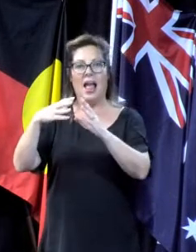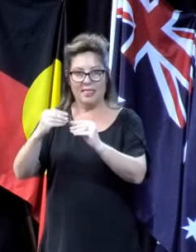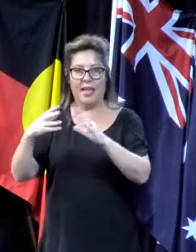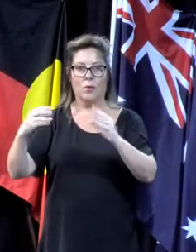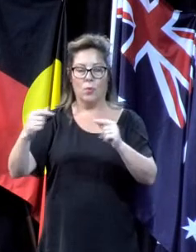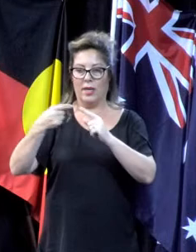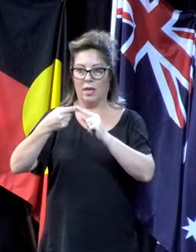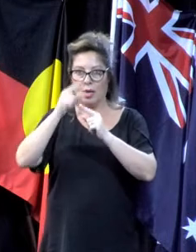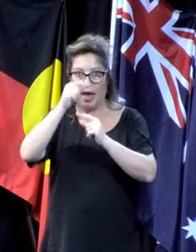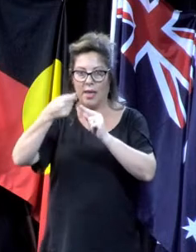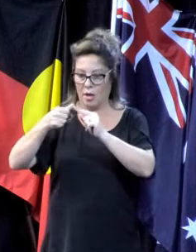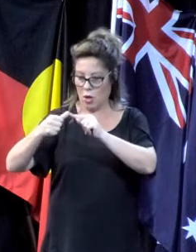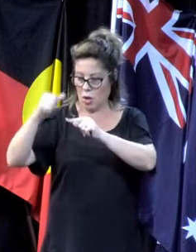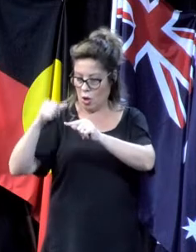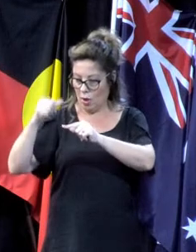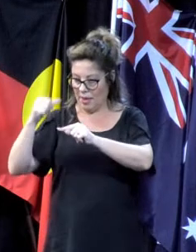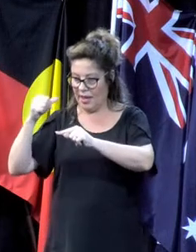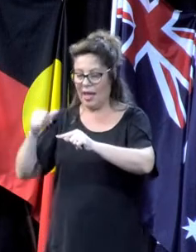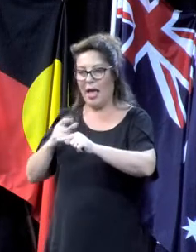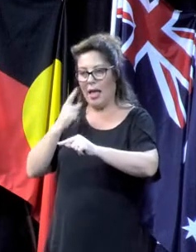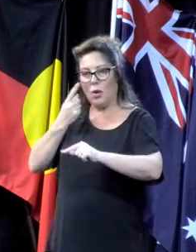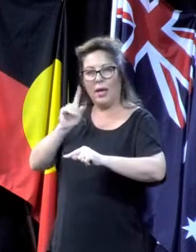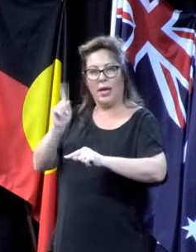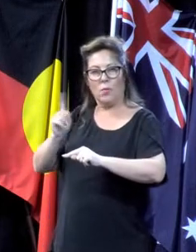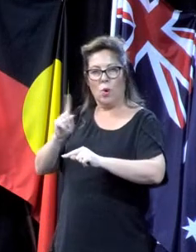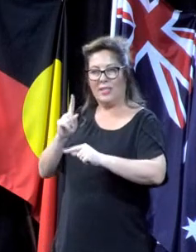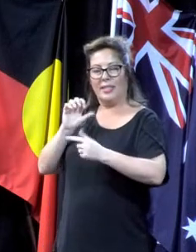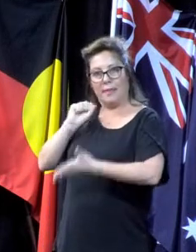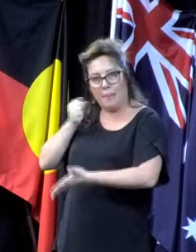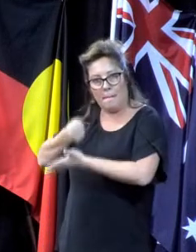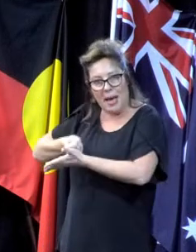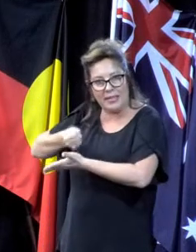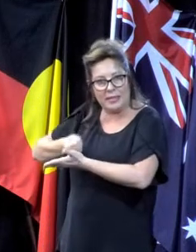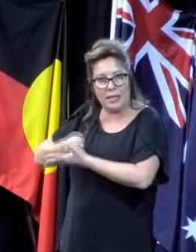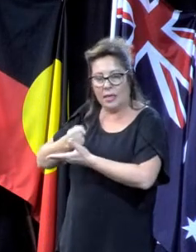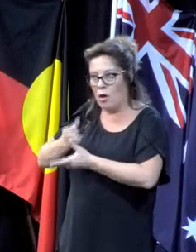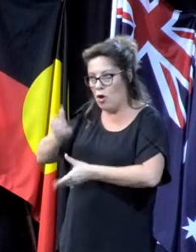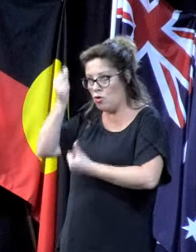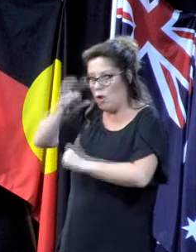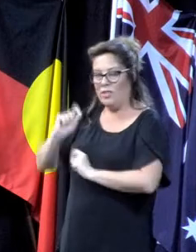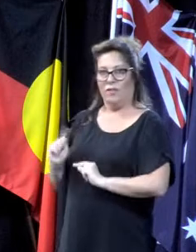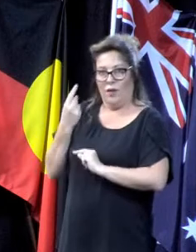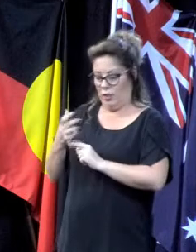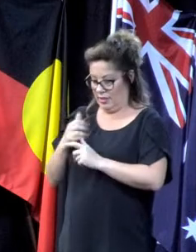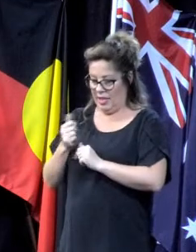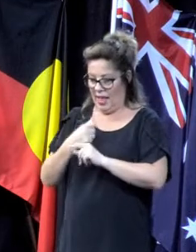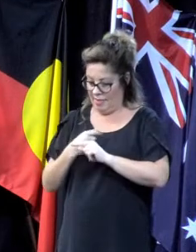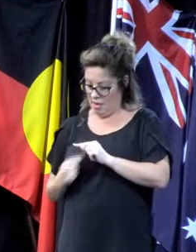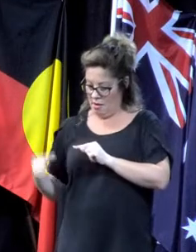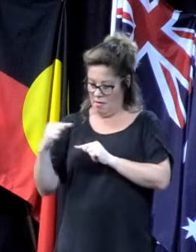for this particular student and, then, be able to modify that know-and-do table to reflect that variance in complexity